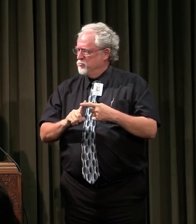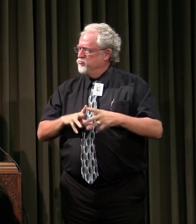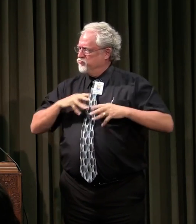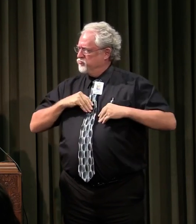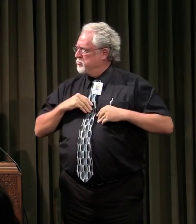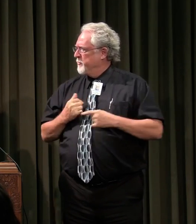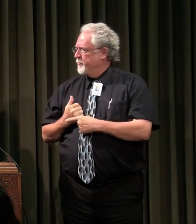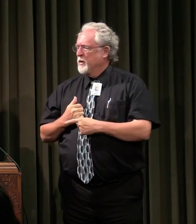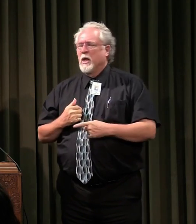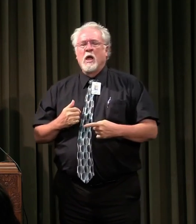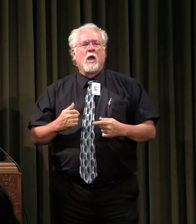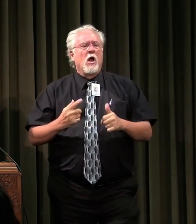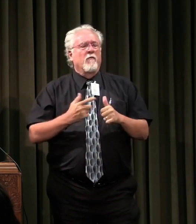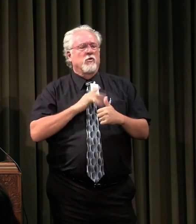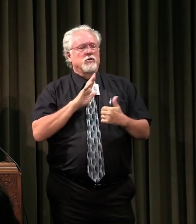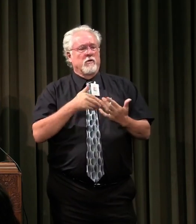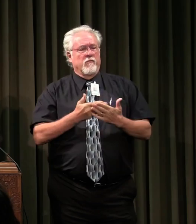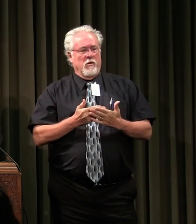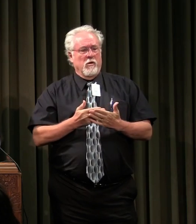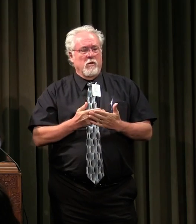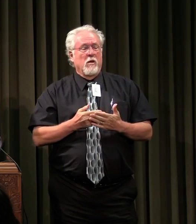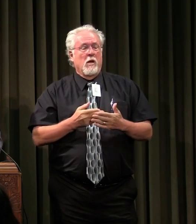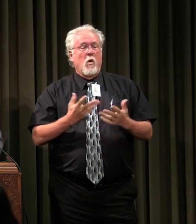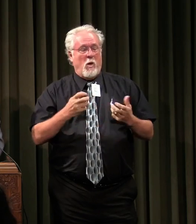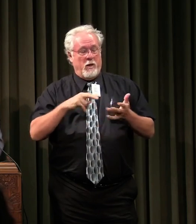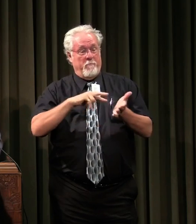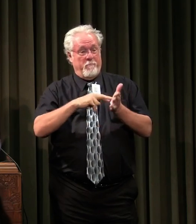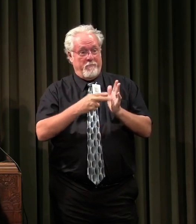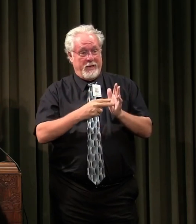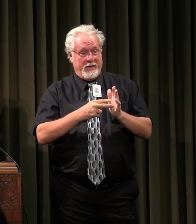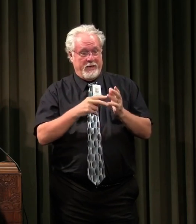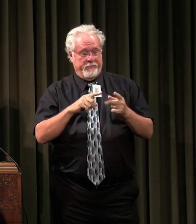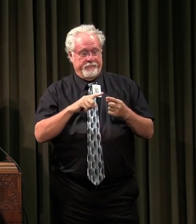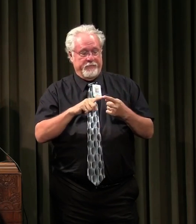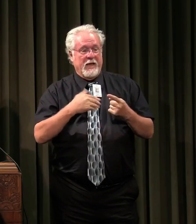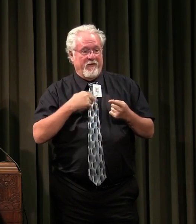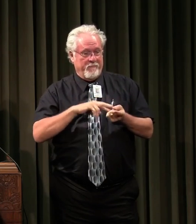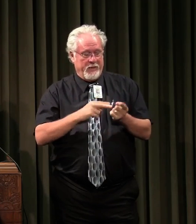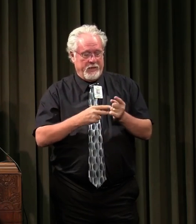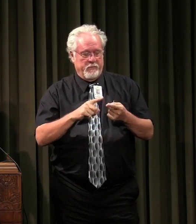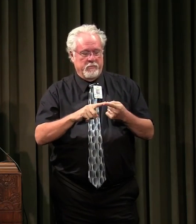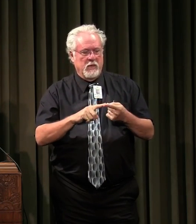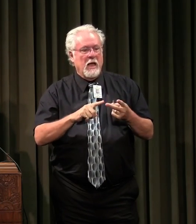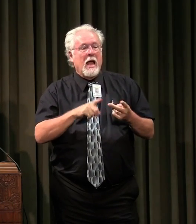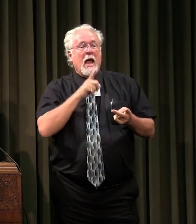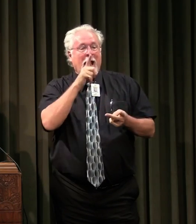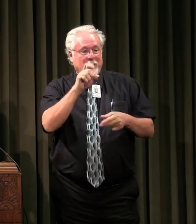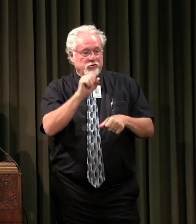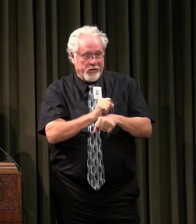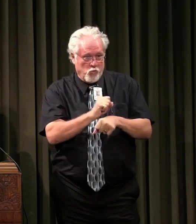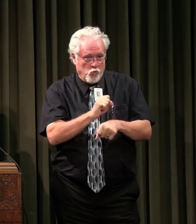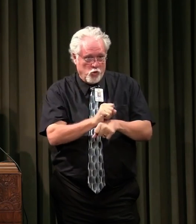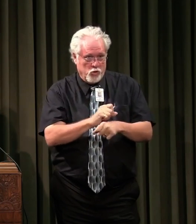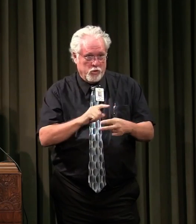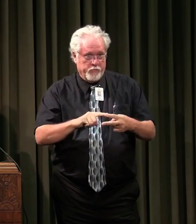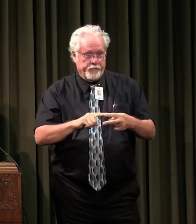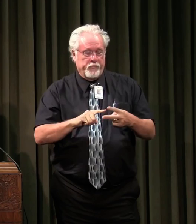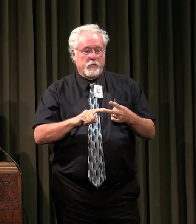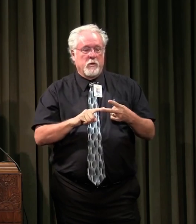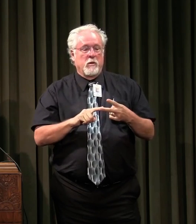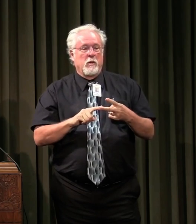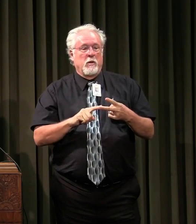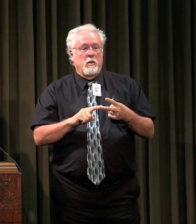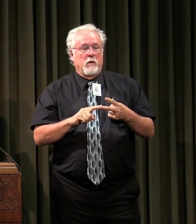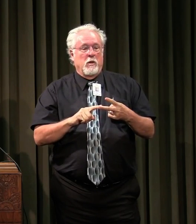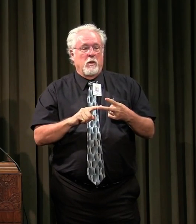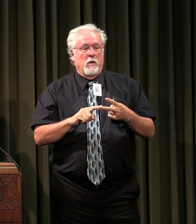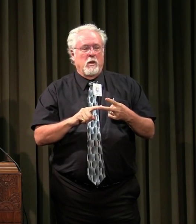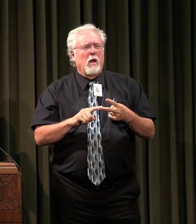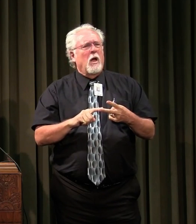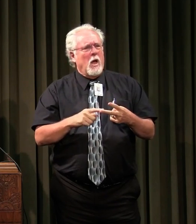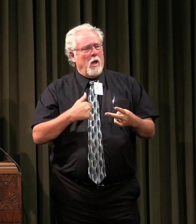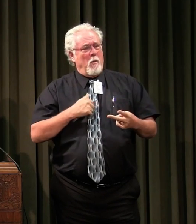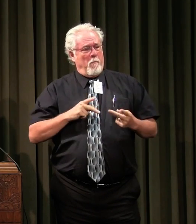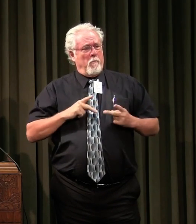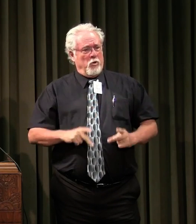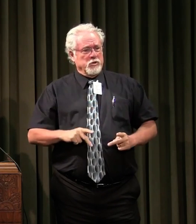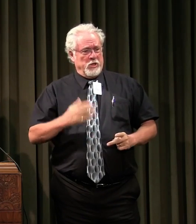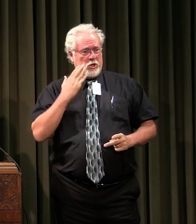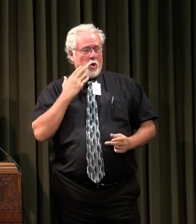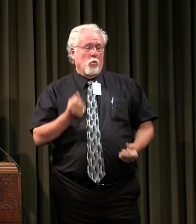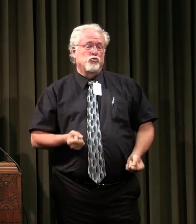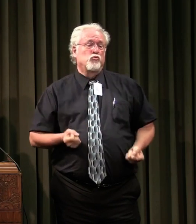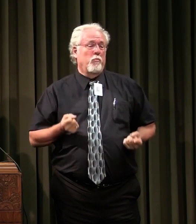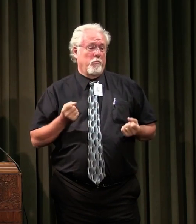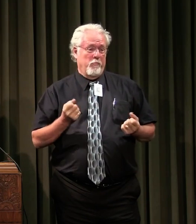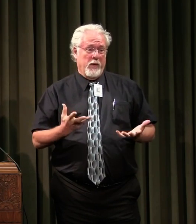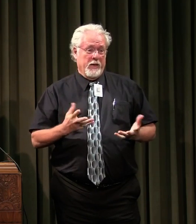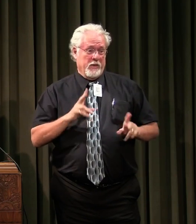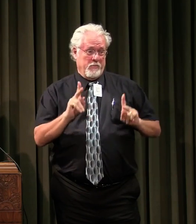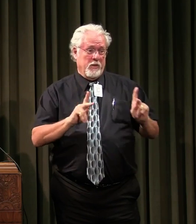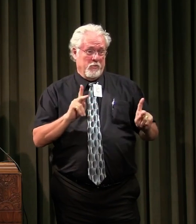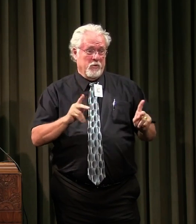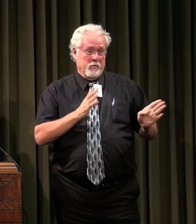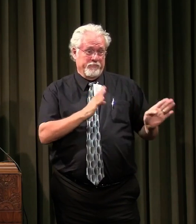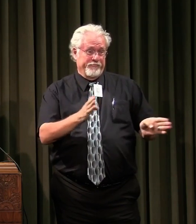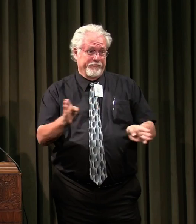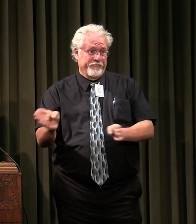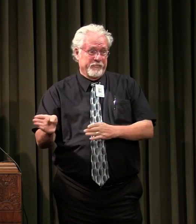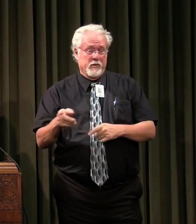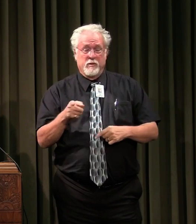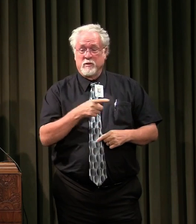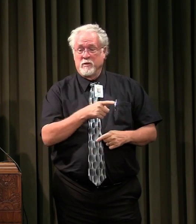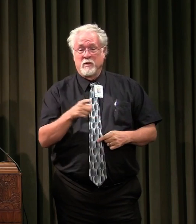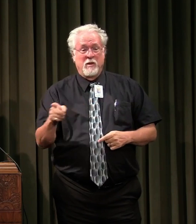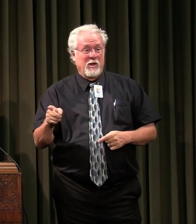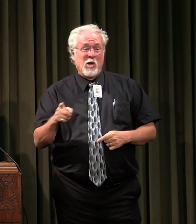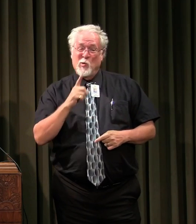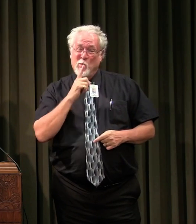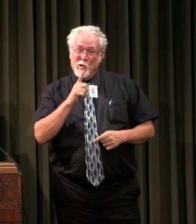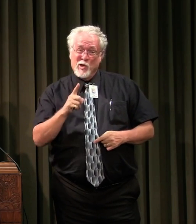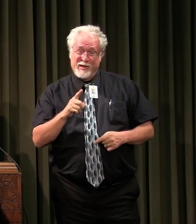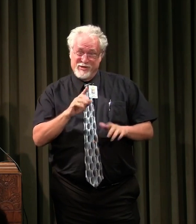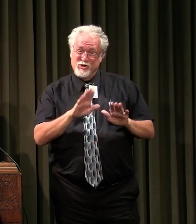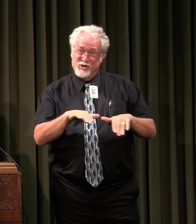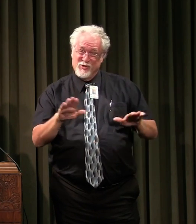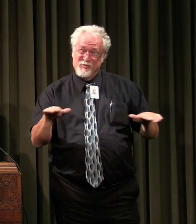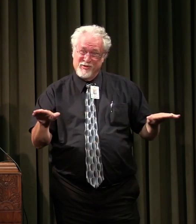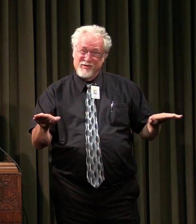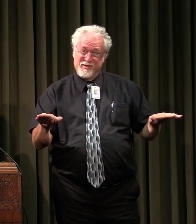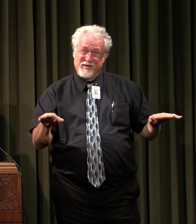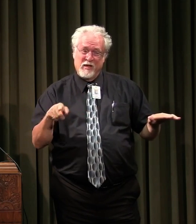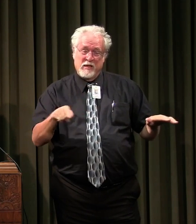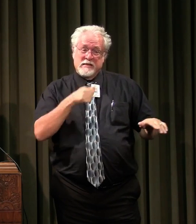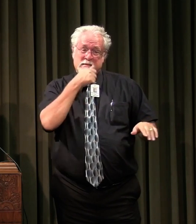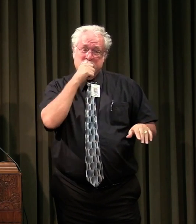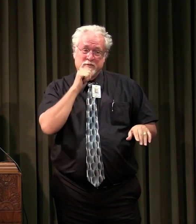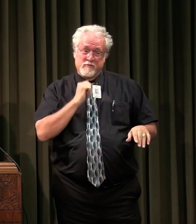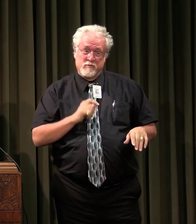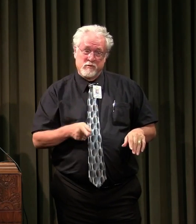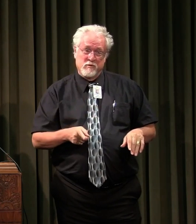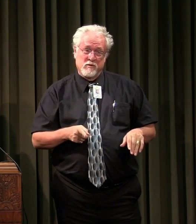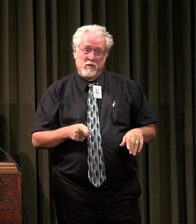individuals and really particularly children who are suffering from medical